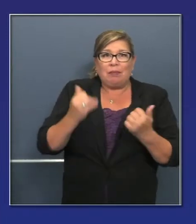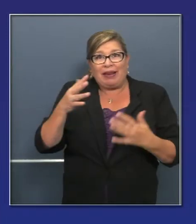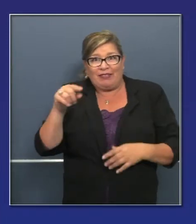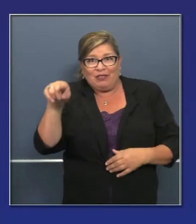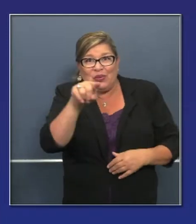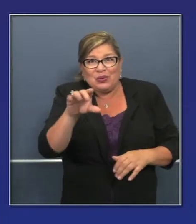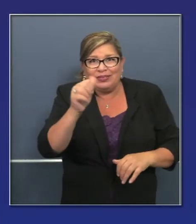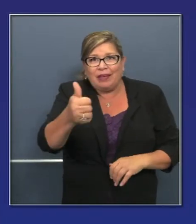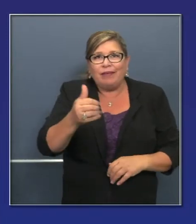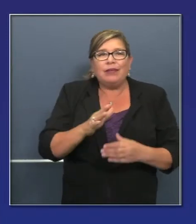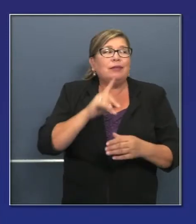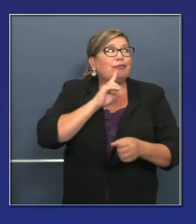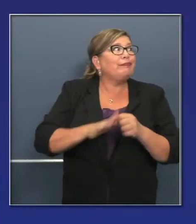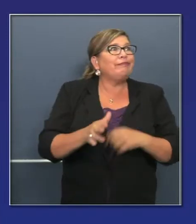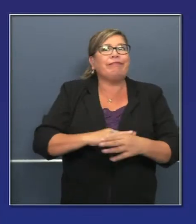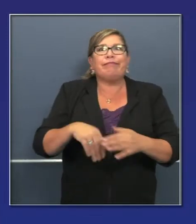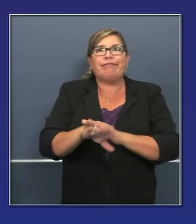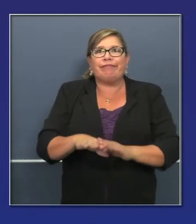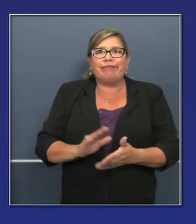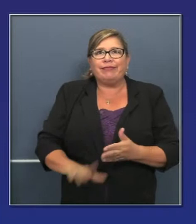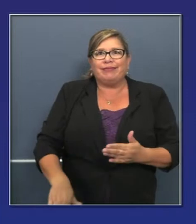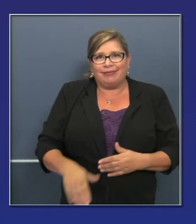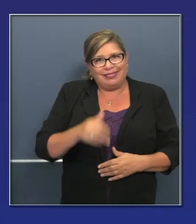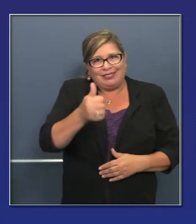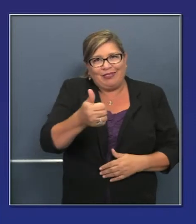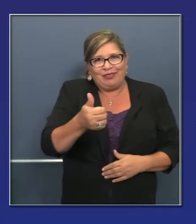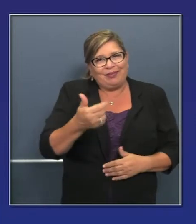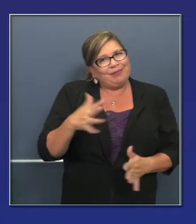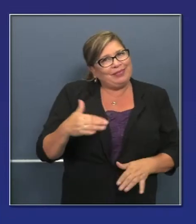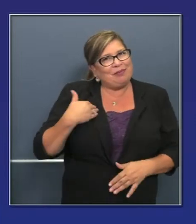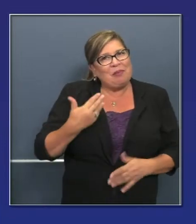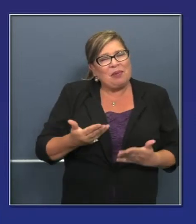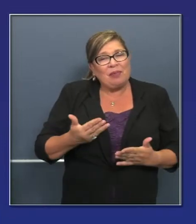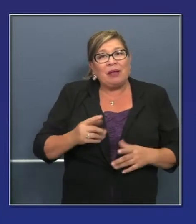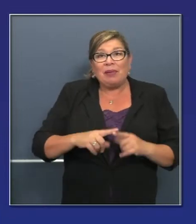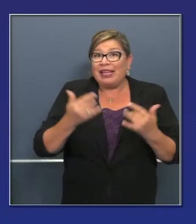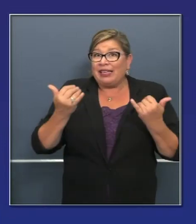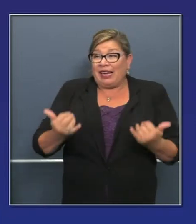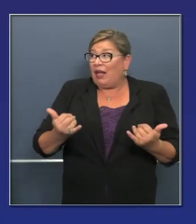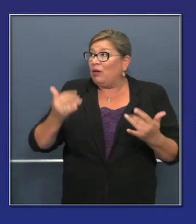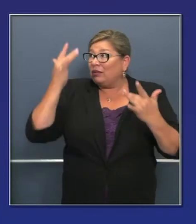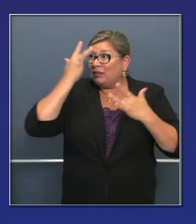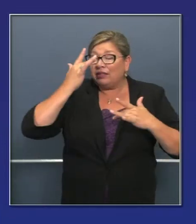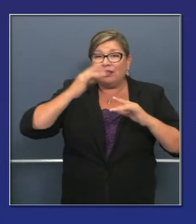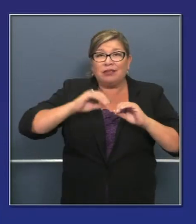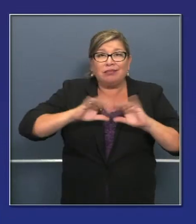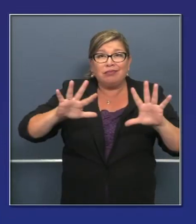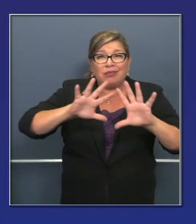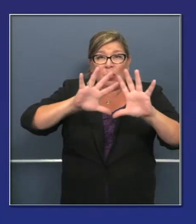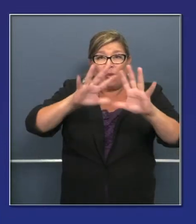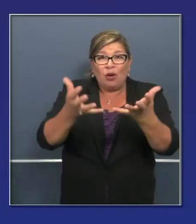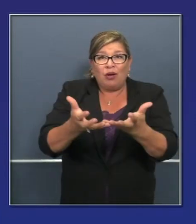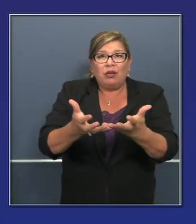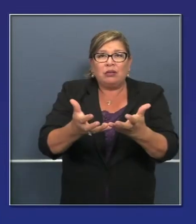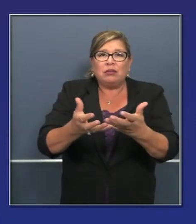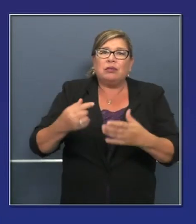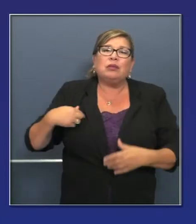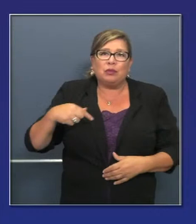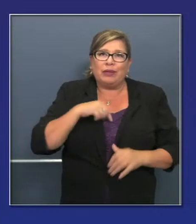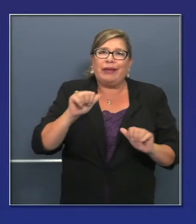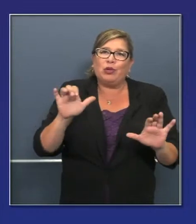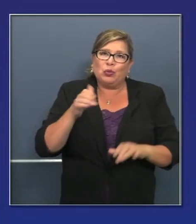yours included but in this pandemic come on we can do a little more do a little bit better you